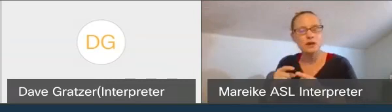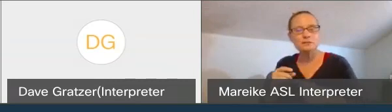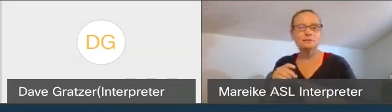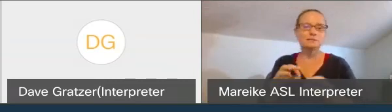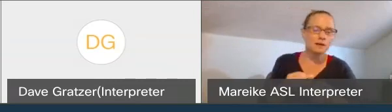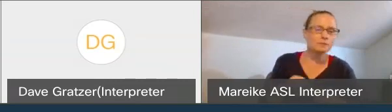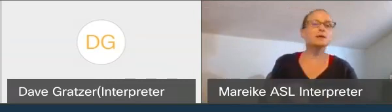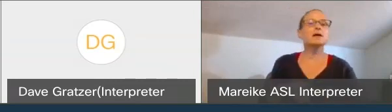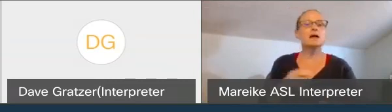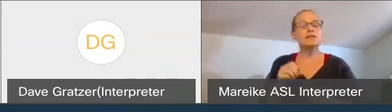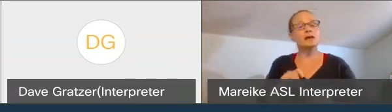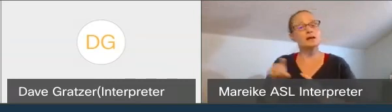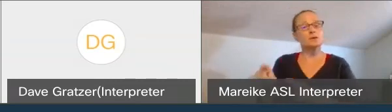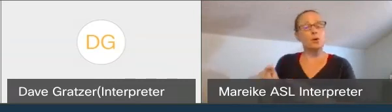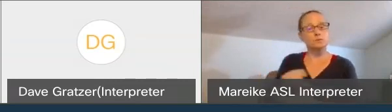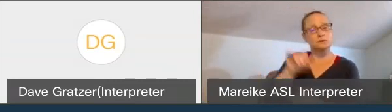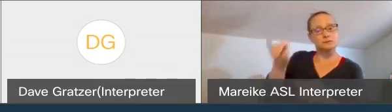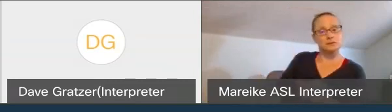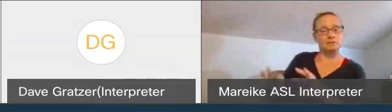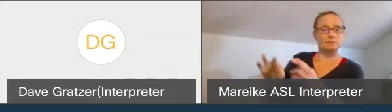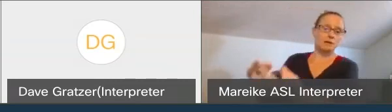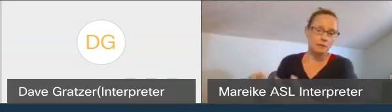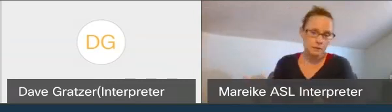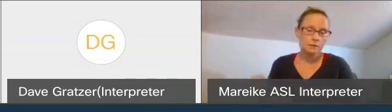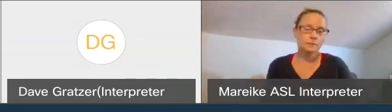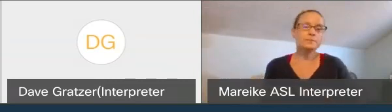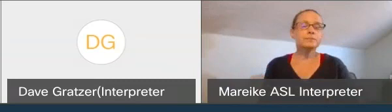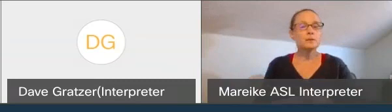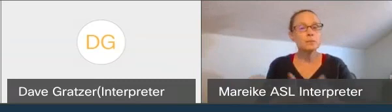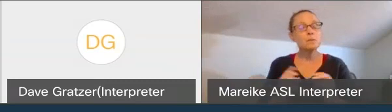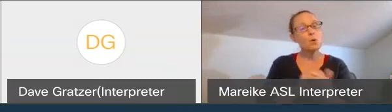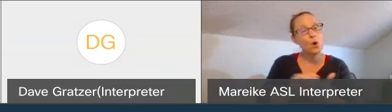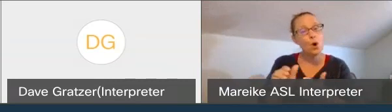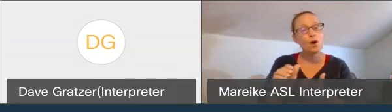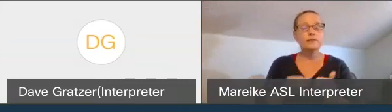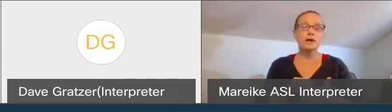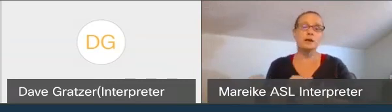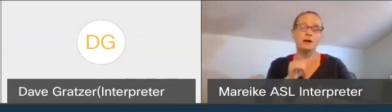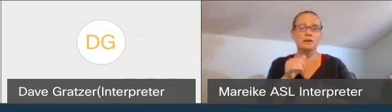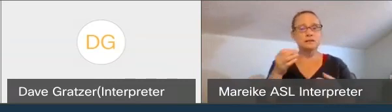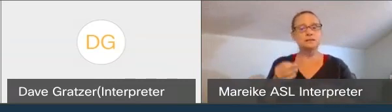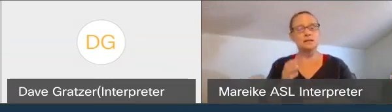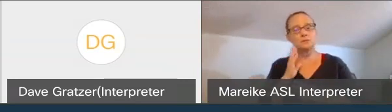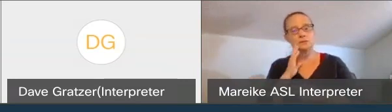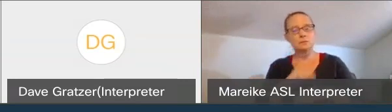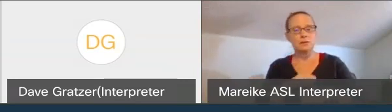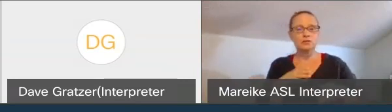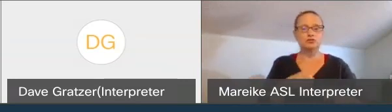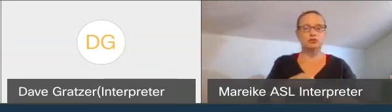that they can go and stay-- that they can go and stay with. Um, but more often than not, they choose to sleep on the street just to aid their addiction.